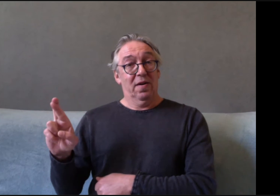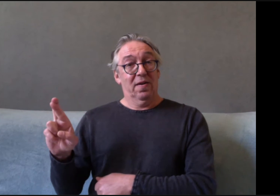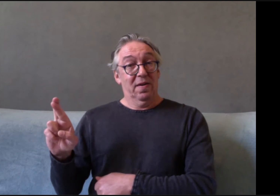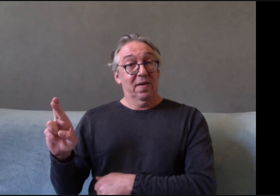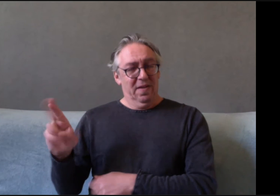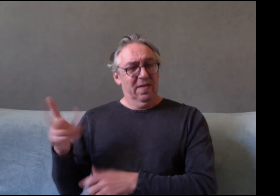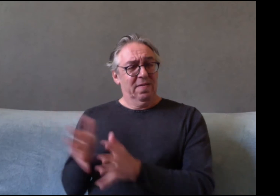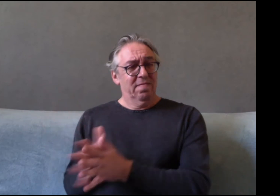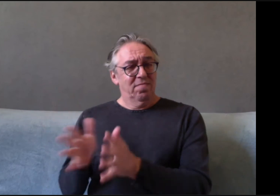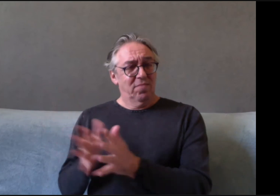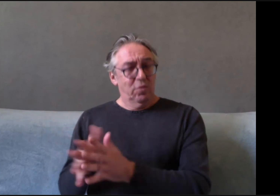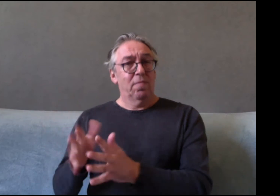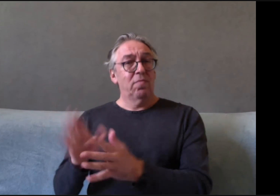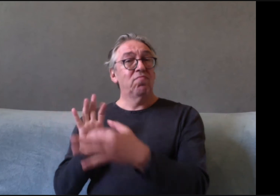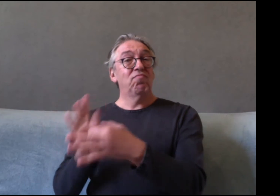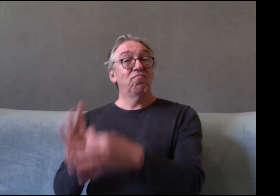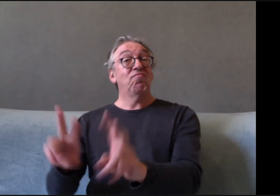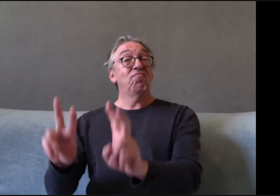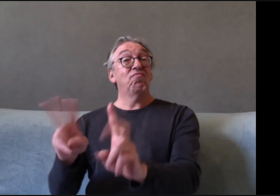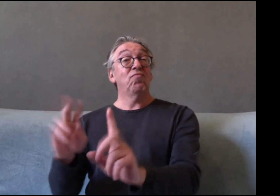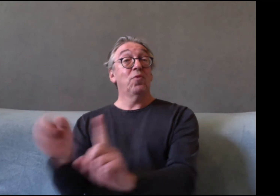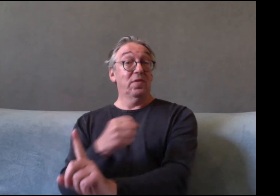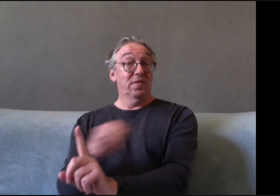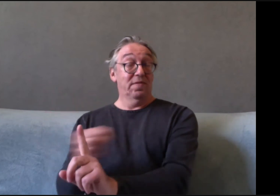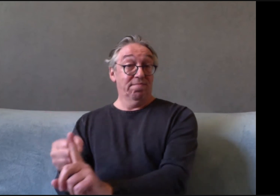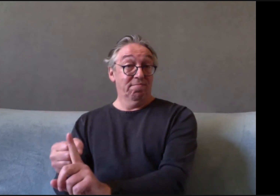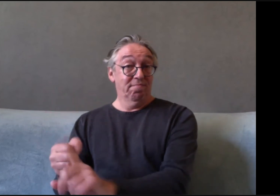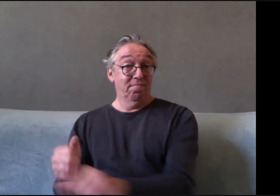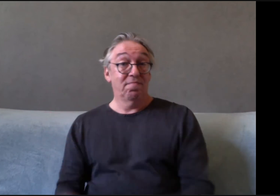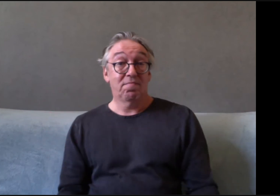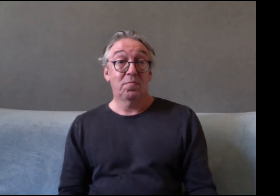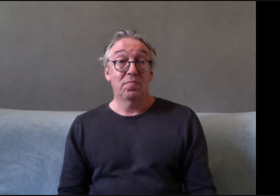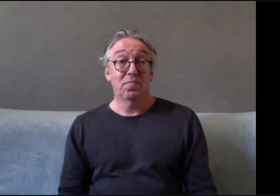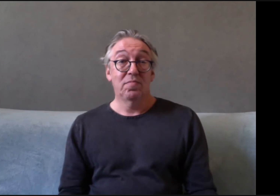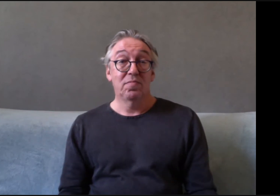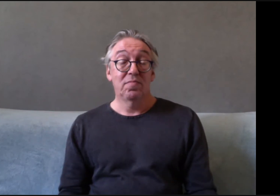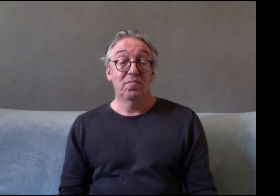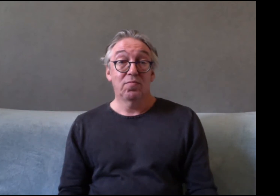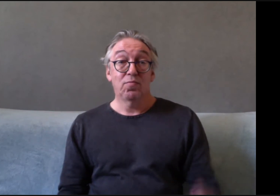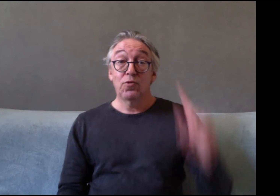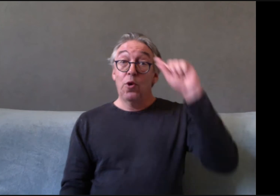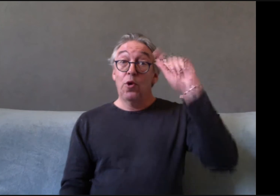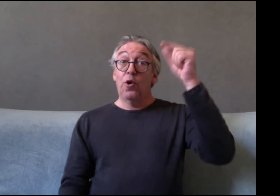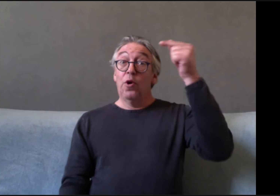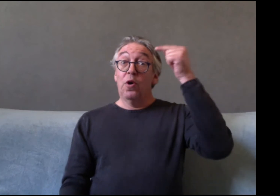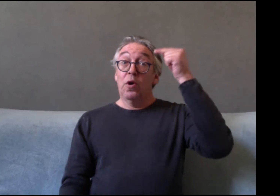some economic resources and also some hotels for victims of violence.